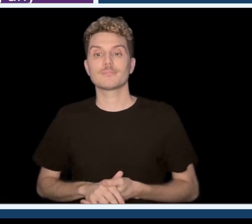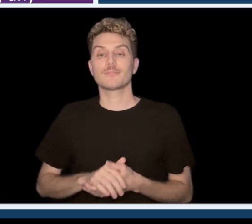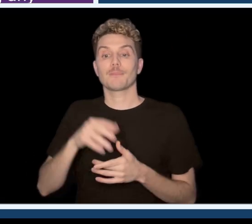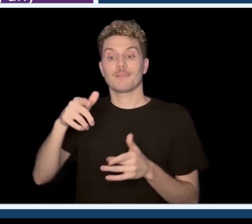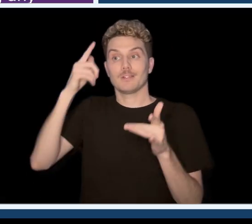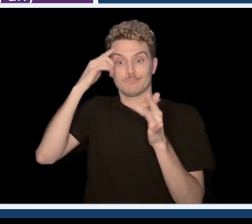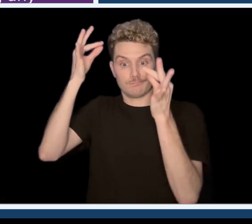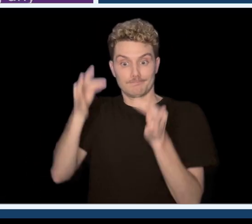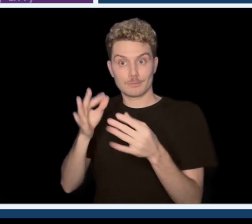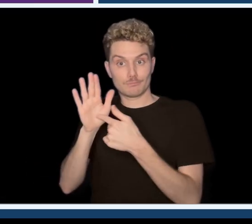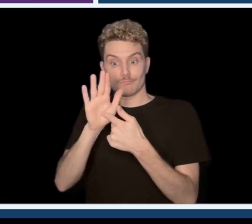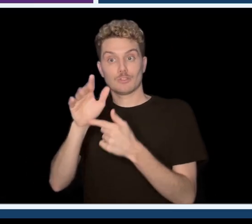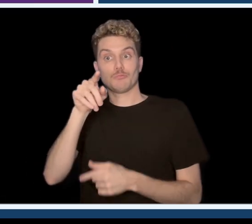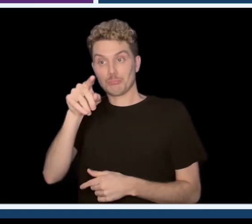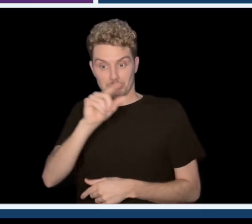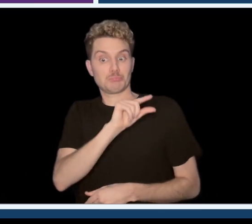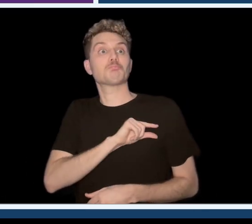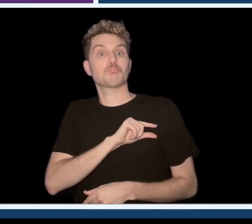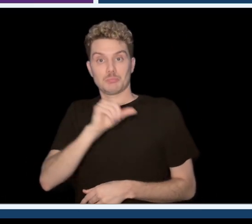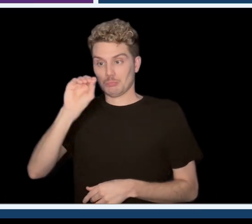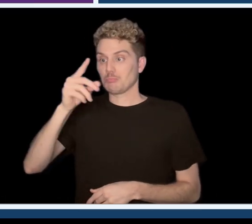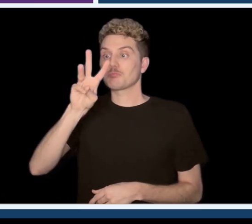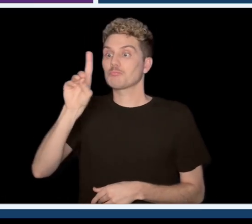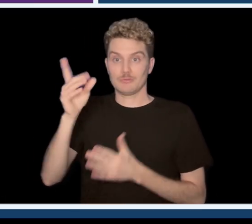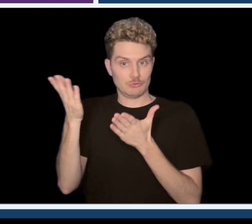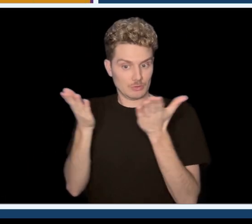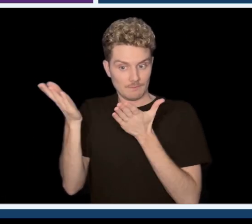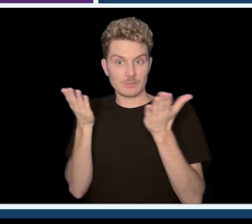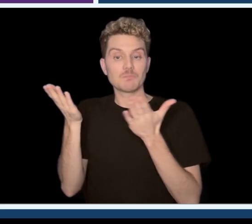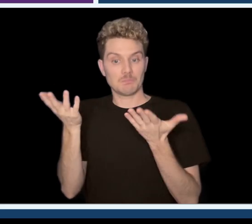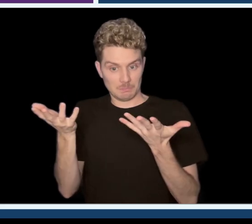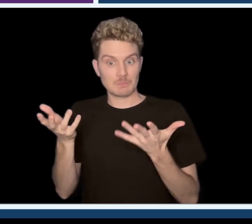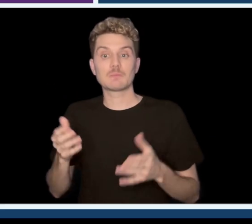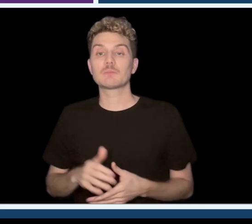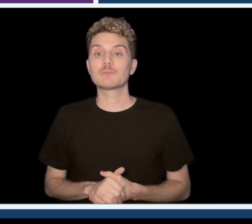If the determination indicates that you are eligible for OPWDD services